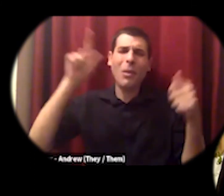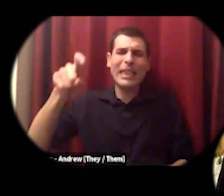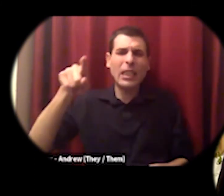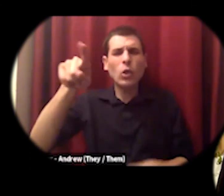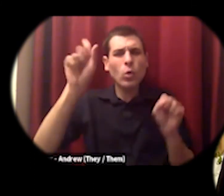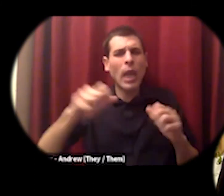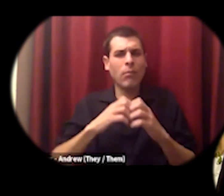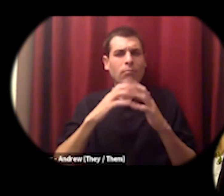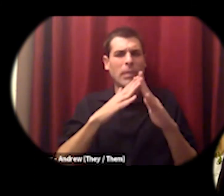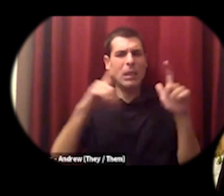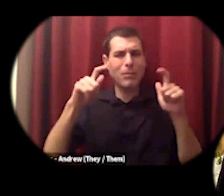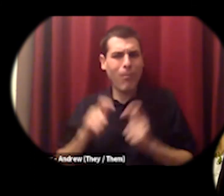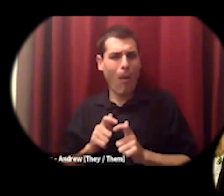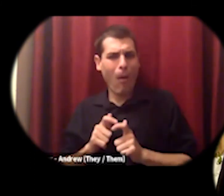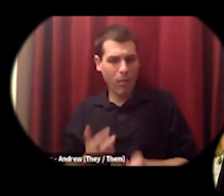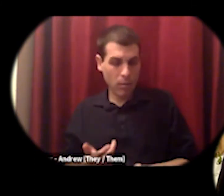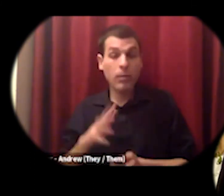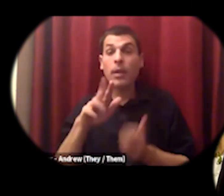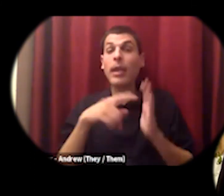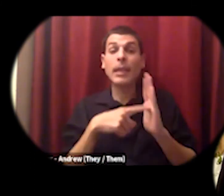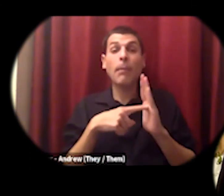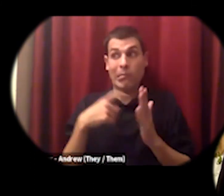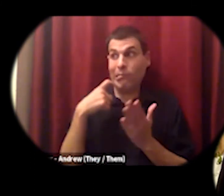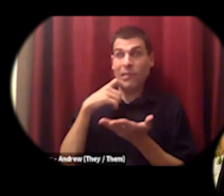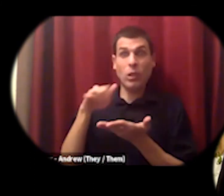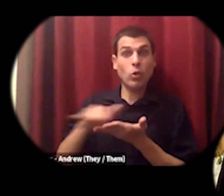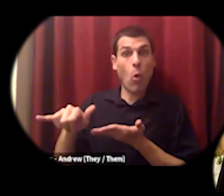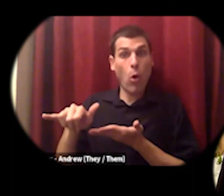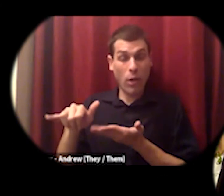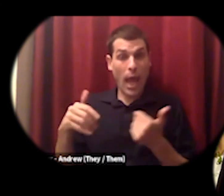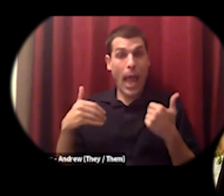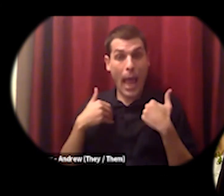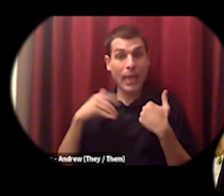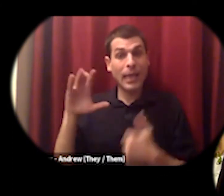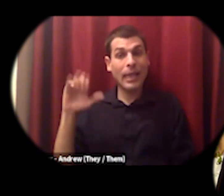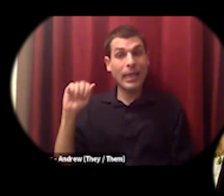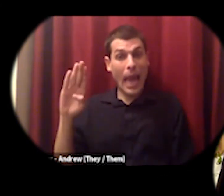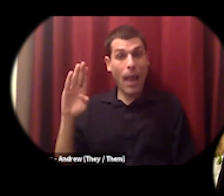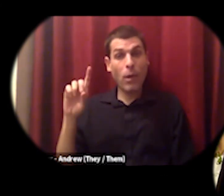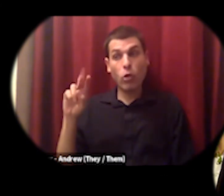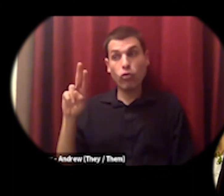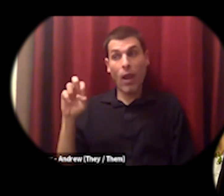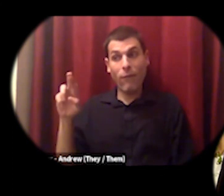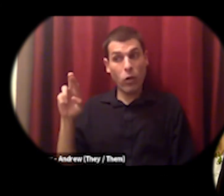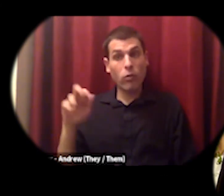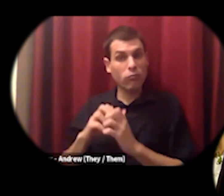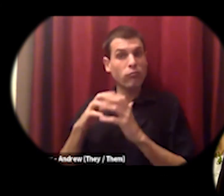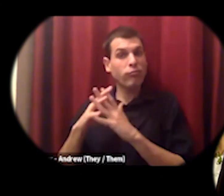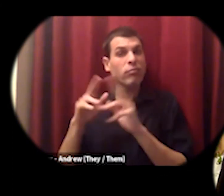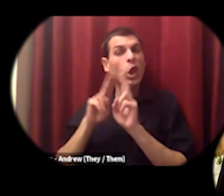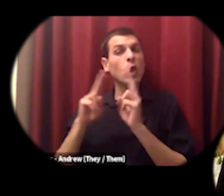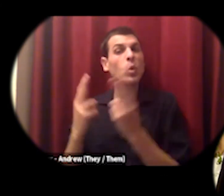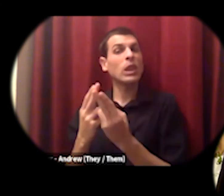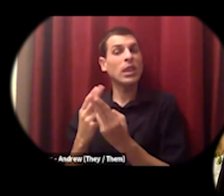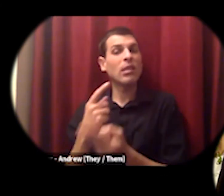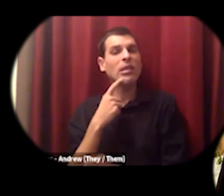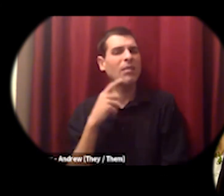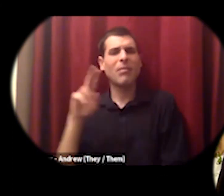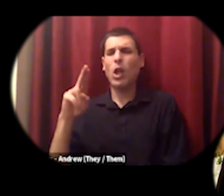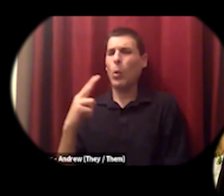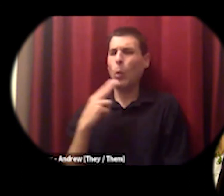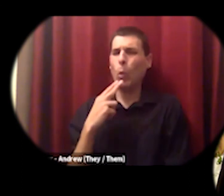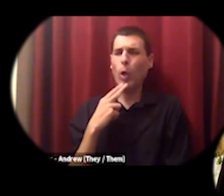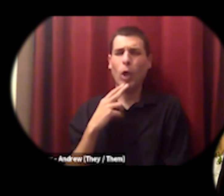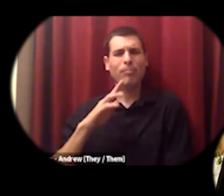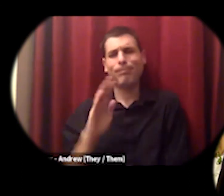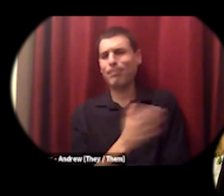weeks ago that new york city cab drivers union was starting their own uber service and so the